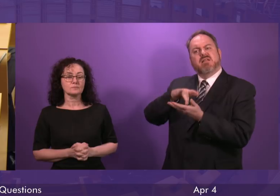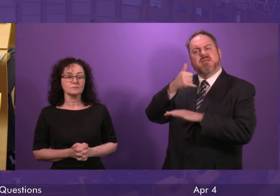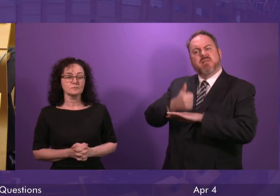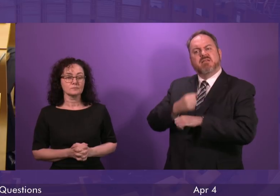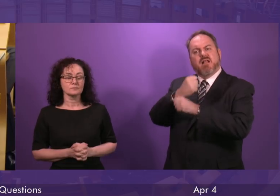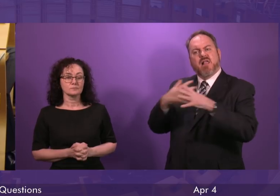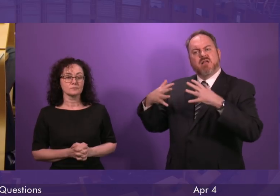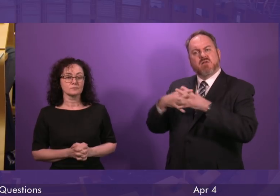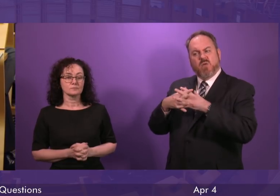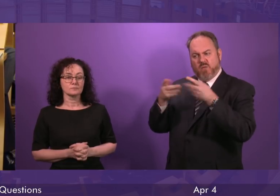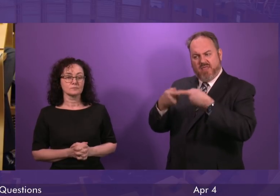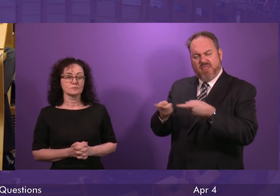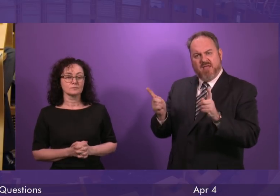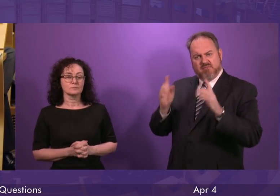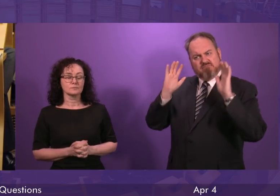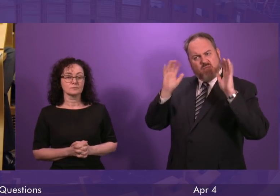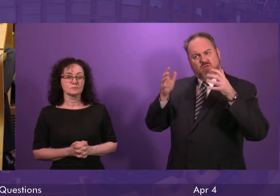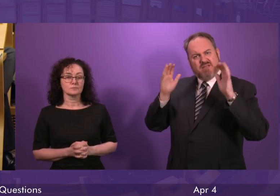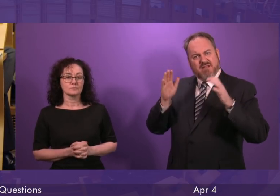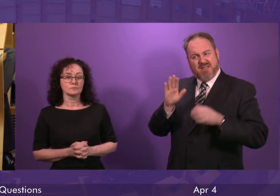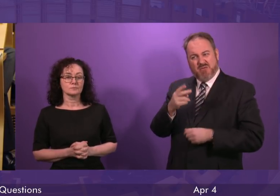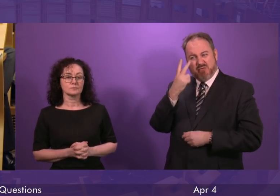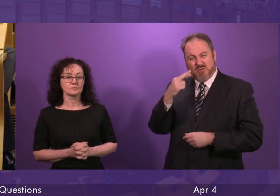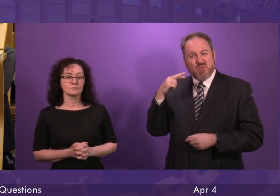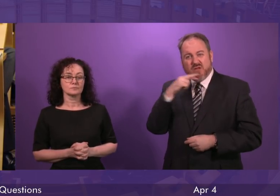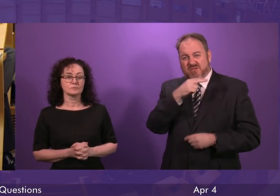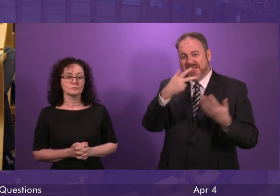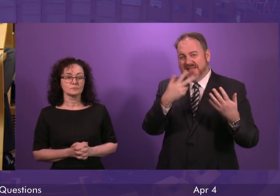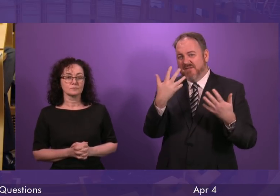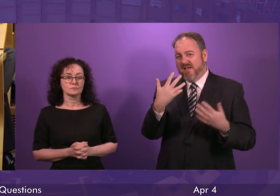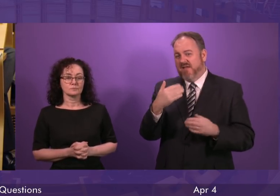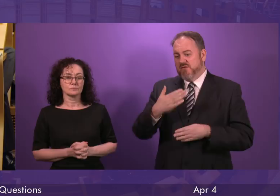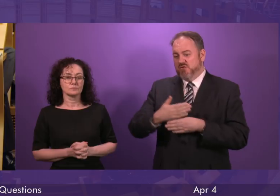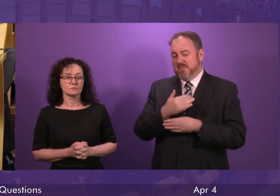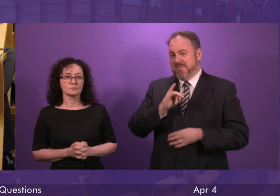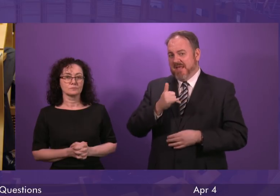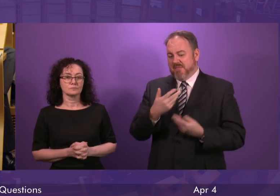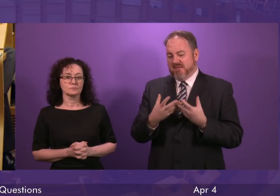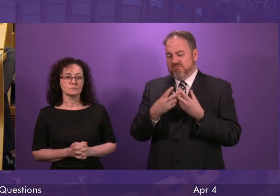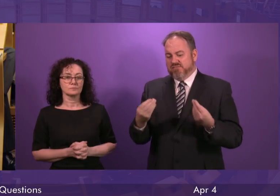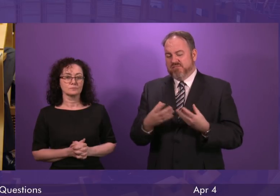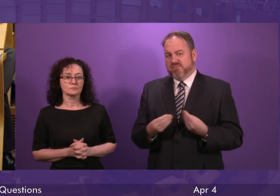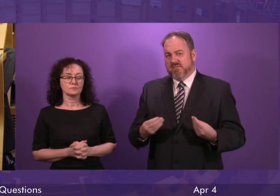are deeply concerned at the news that 285 jobs are under threat, with the site facing